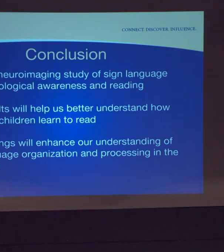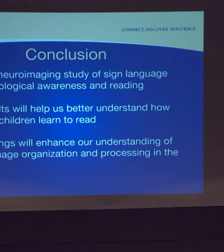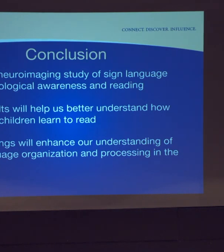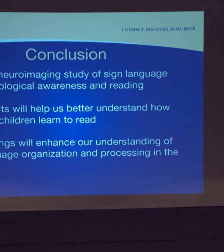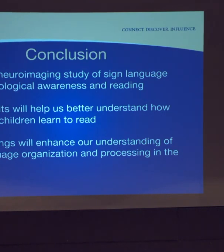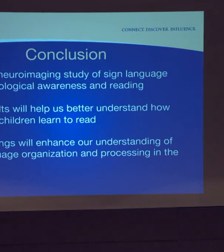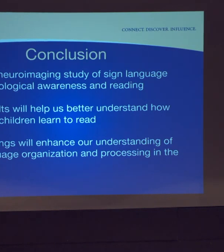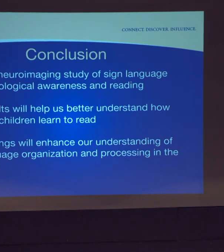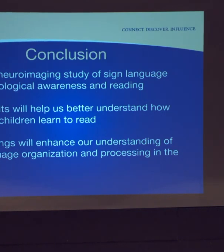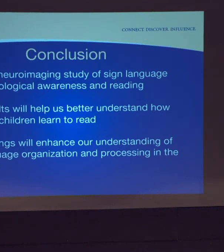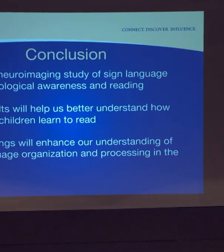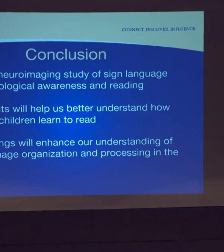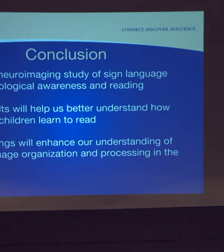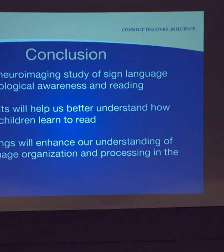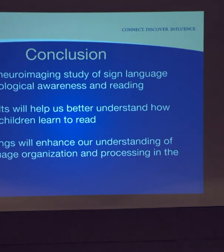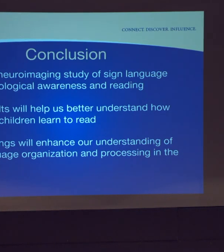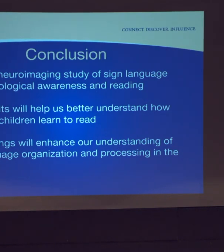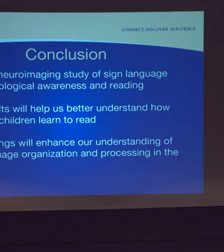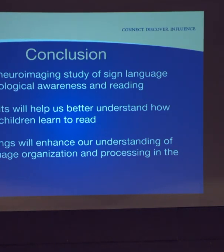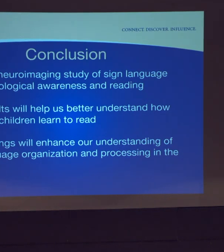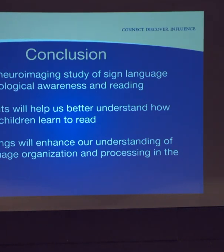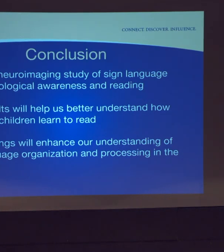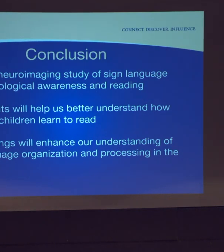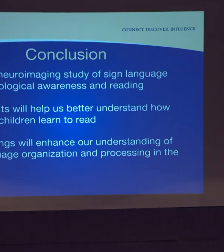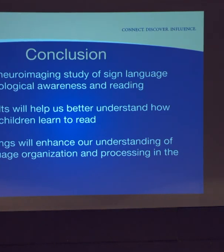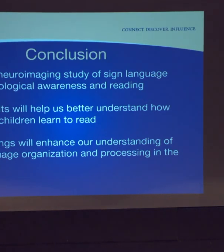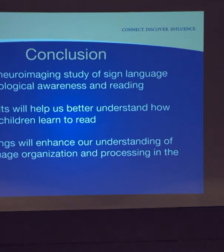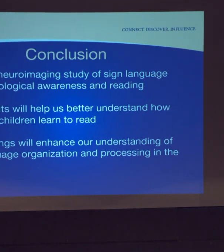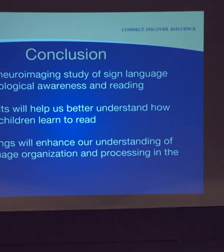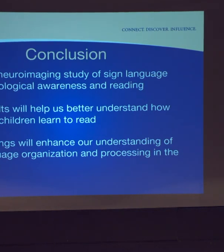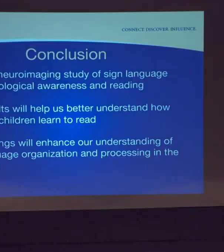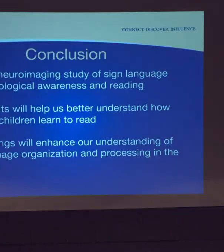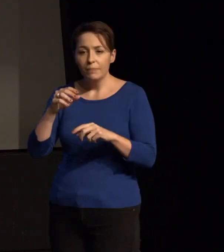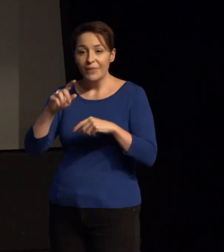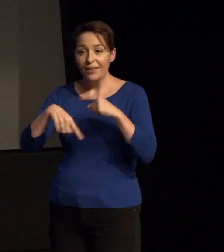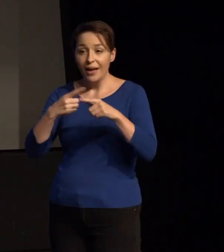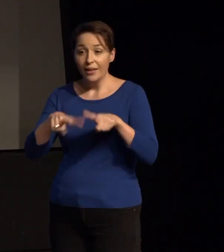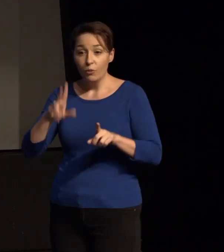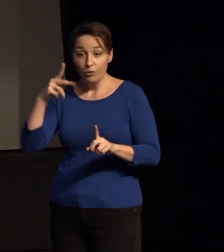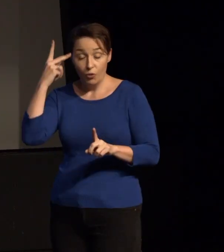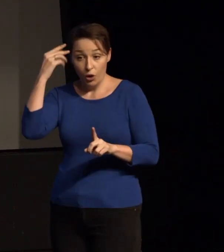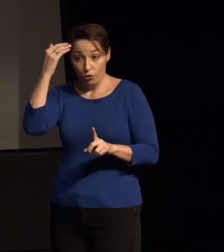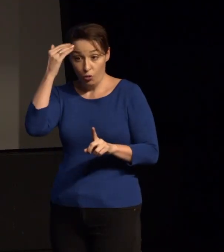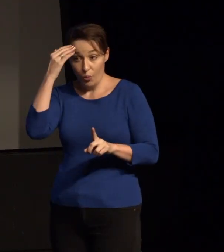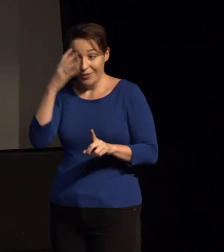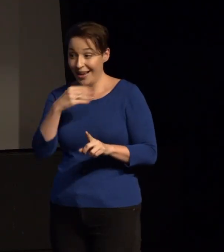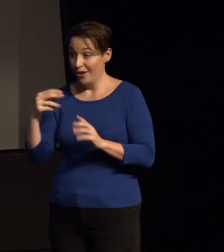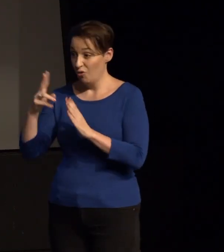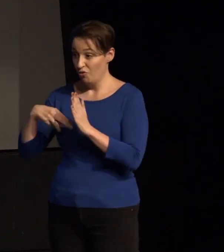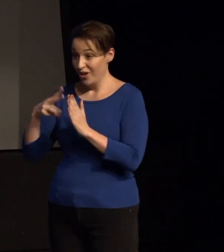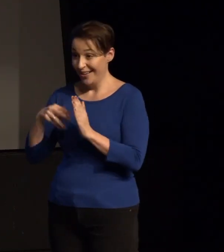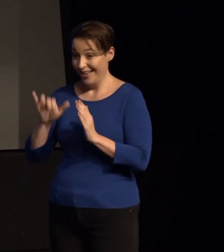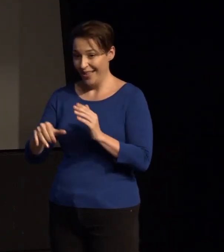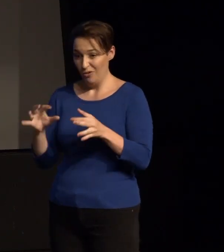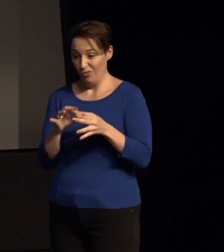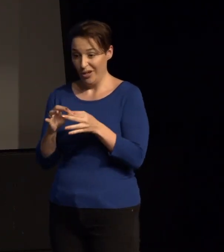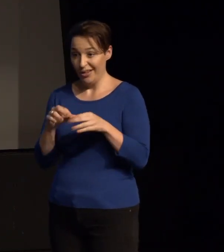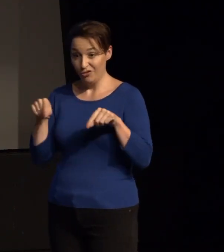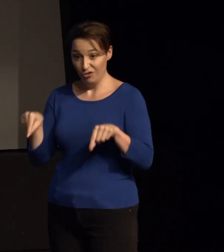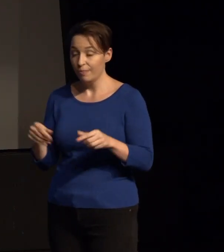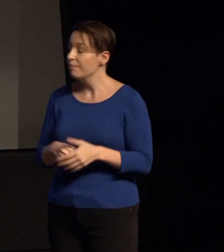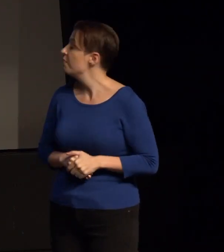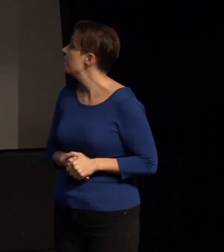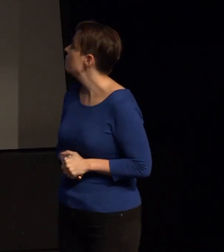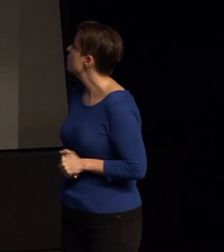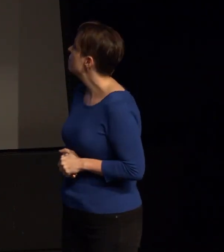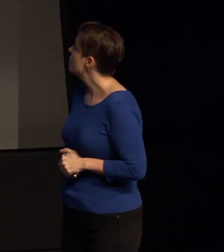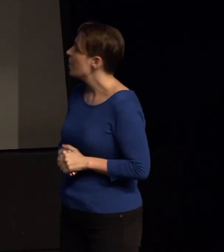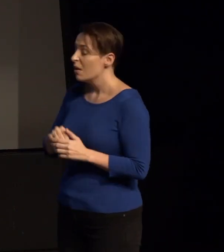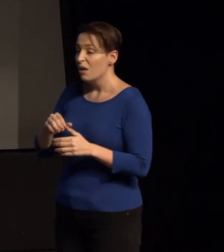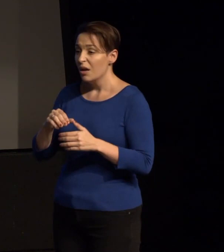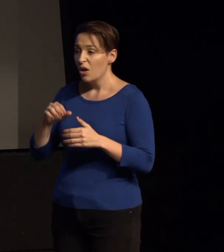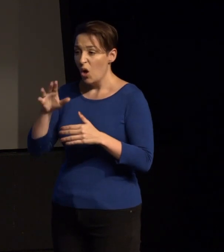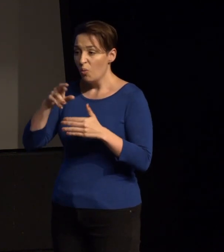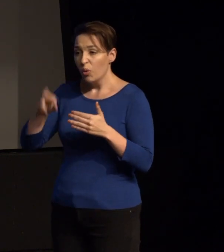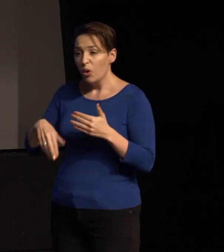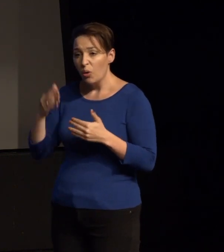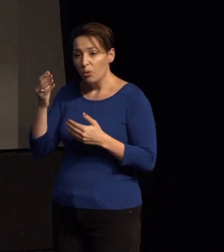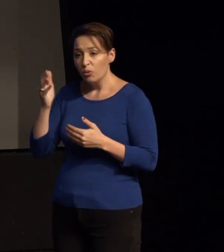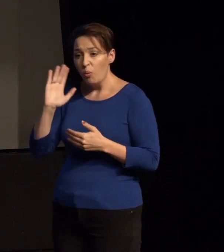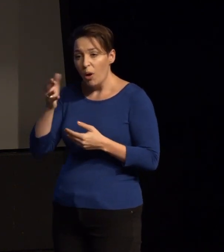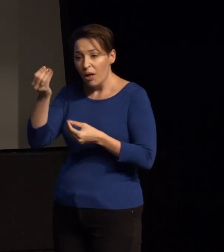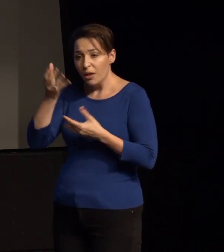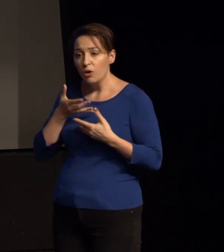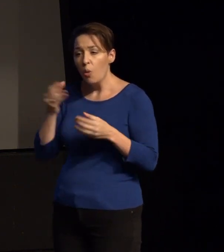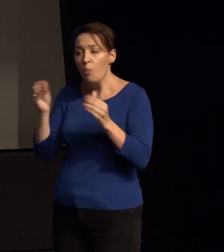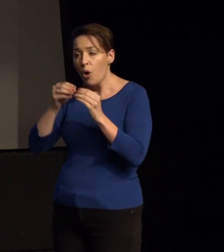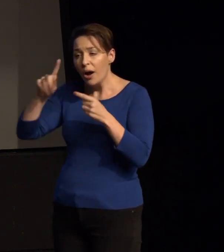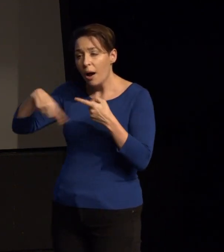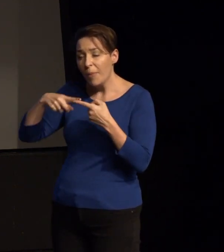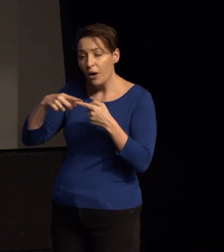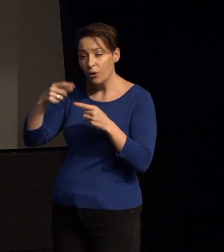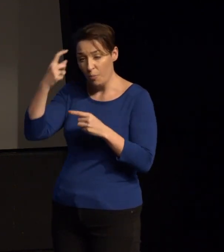This is an important study and the first time that neuroscience is being used to understand the relationship between sign language phonological awareness and reading.